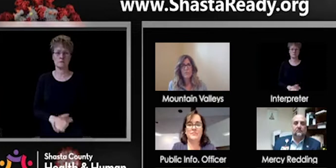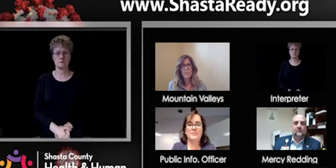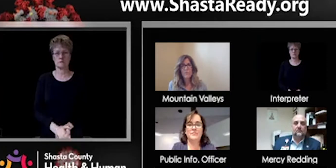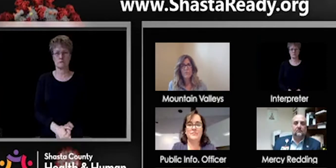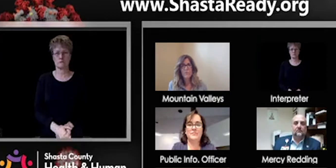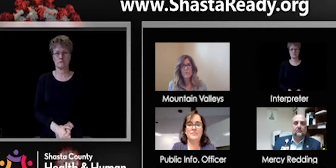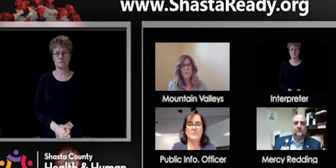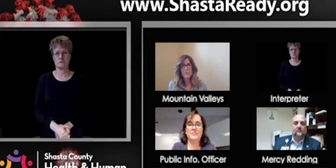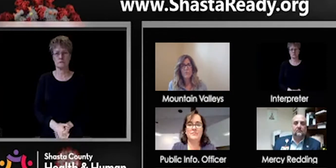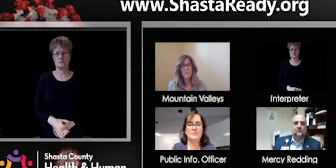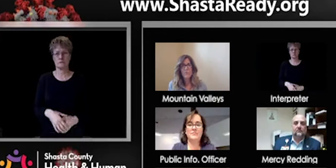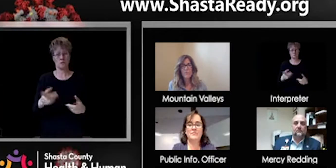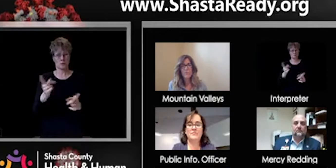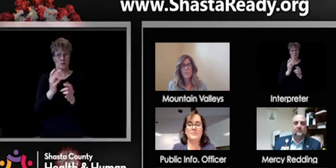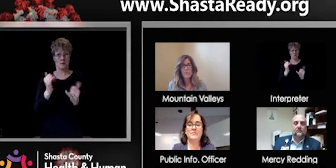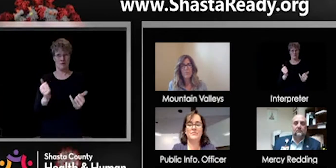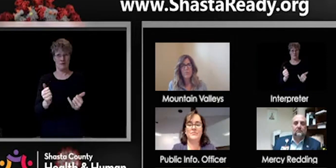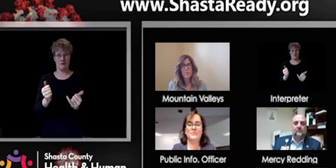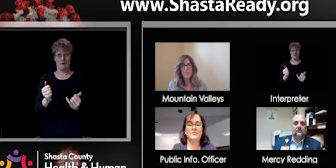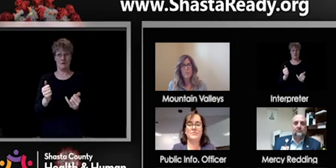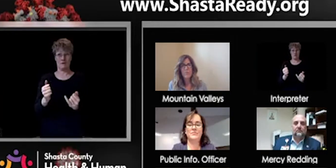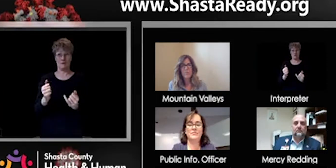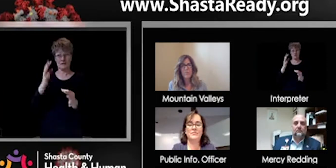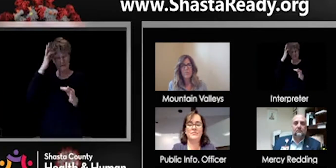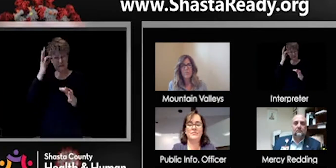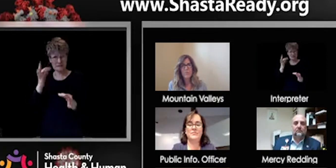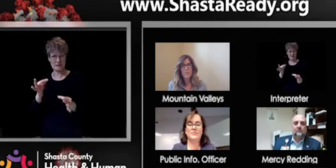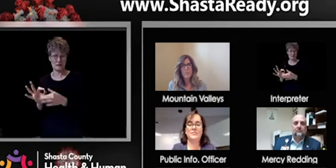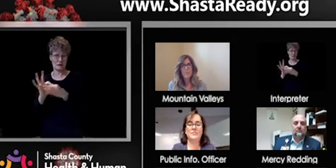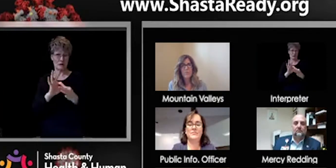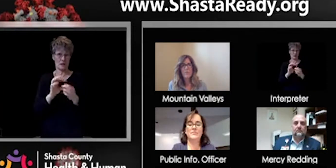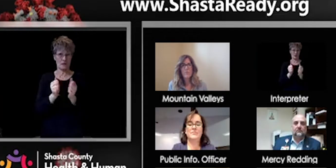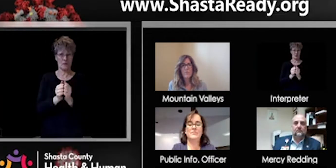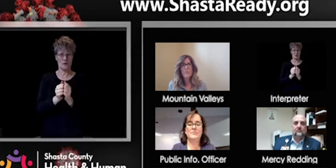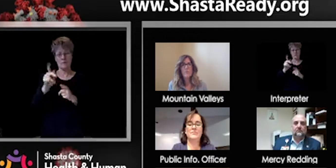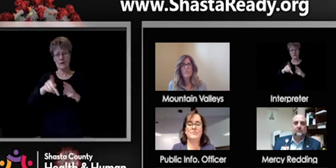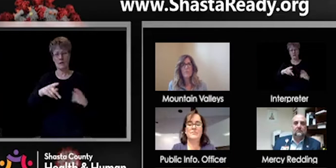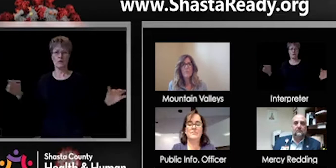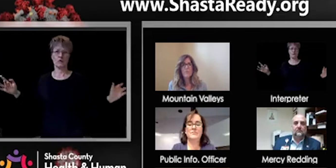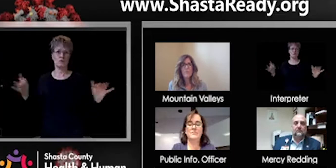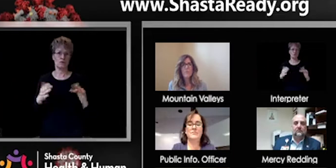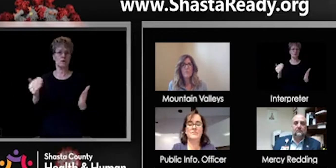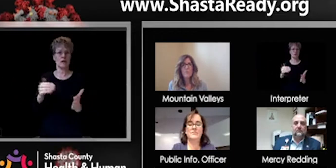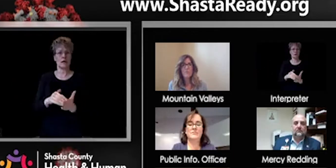a discussion that’s going to need to continue and hopefully we’ll have more information